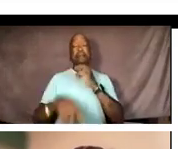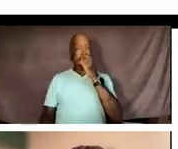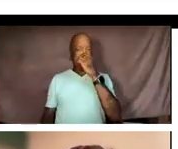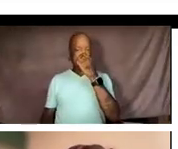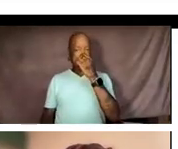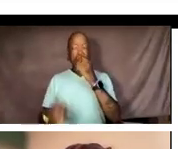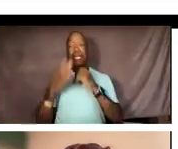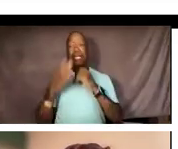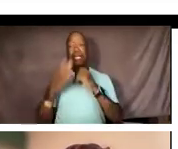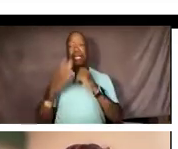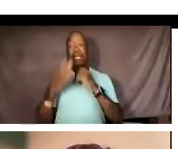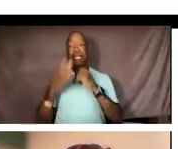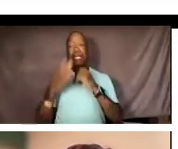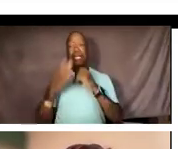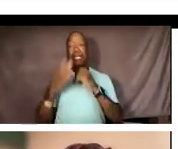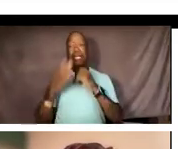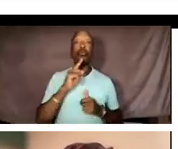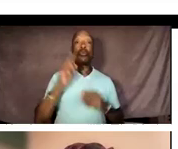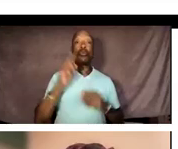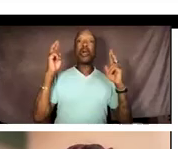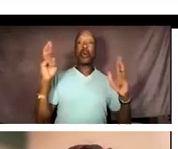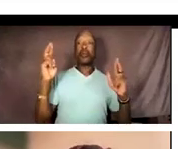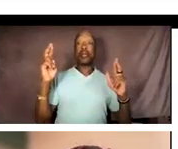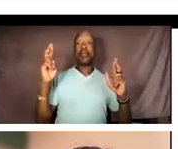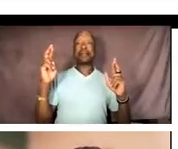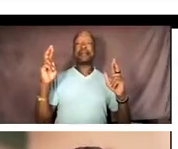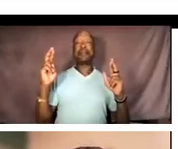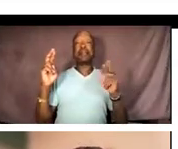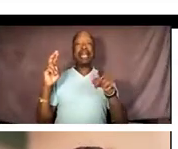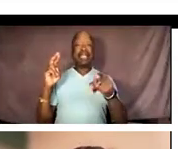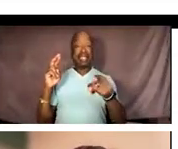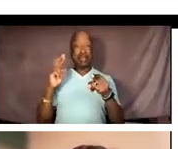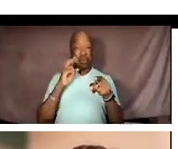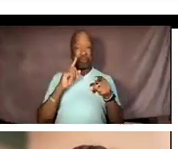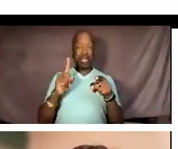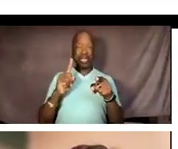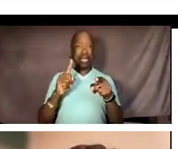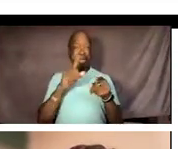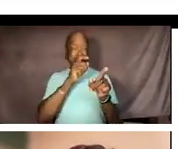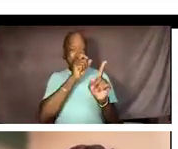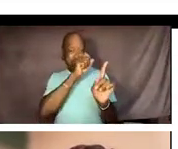really hoping that like this kind of Lights a fire under people and I know folks are scared but